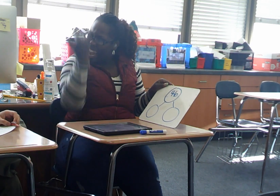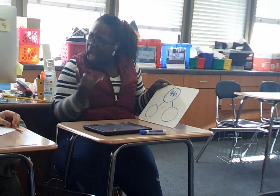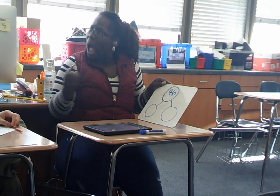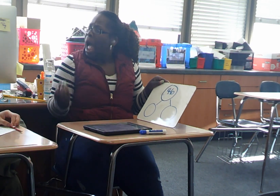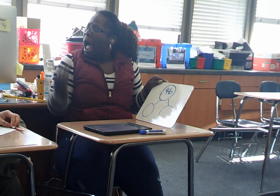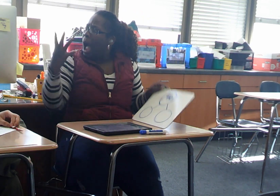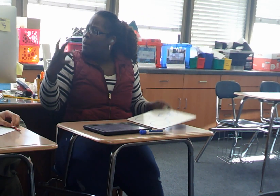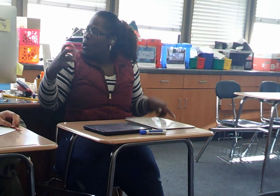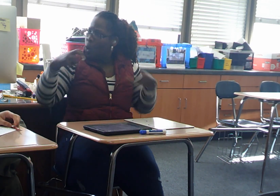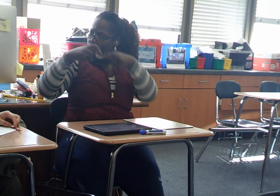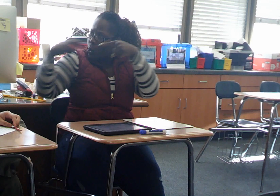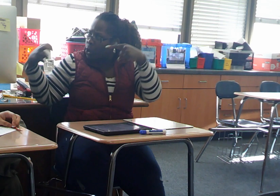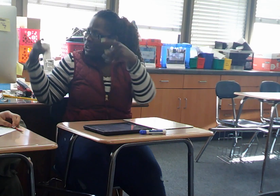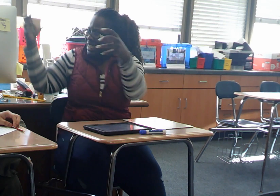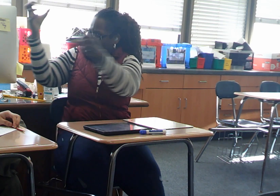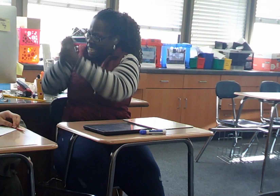Now, how many chromosomes